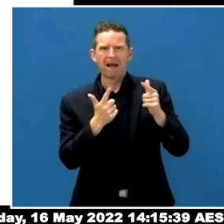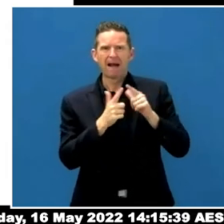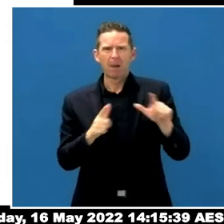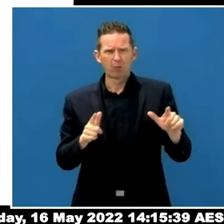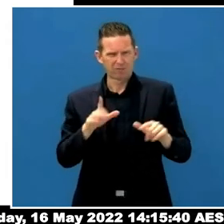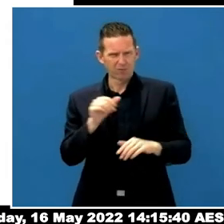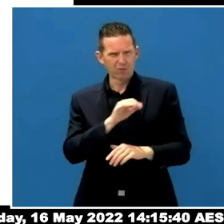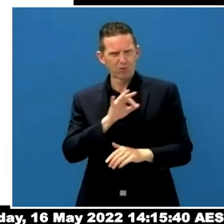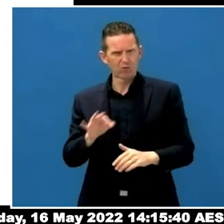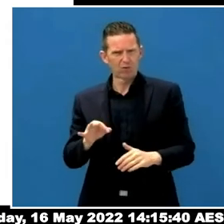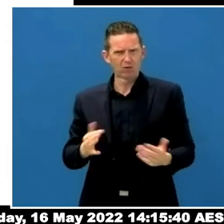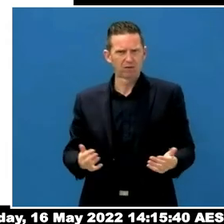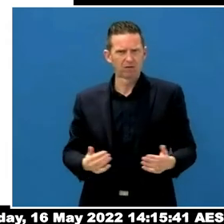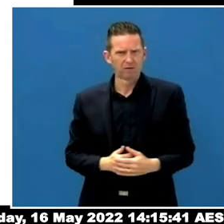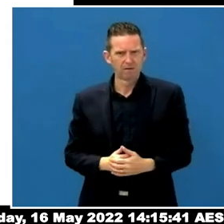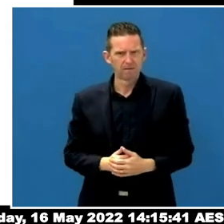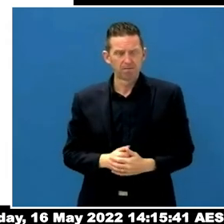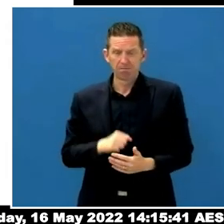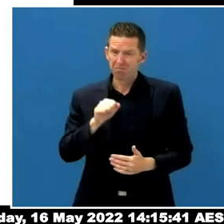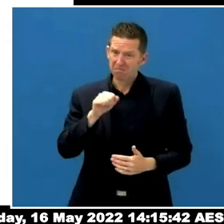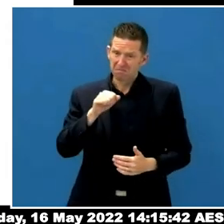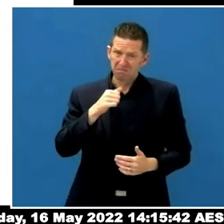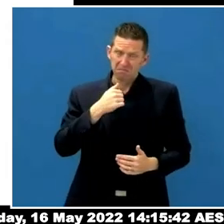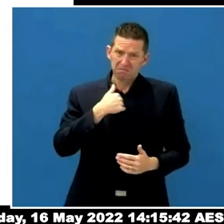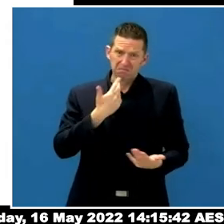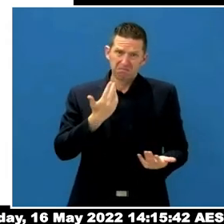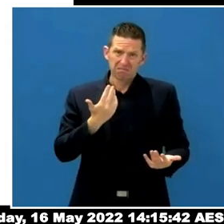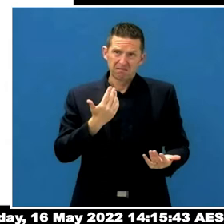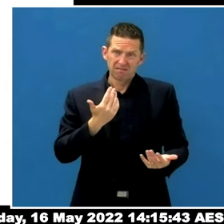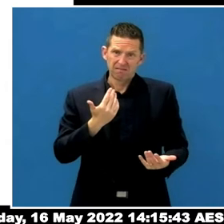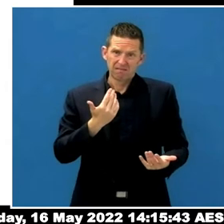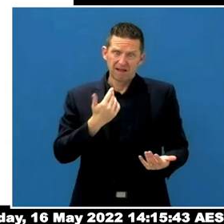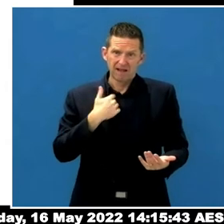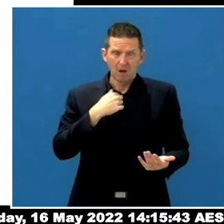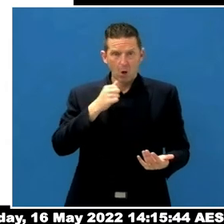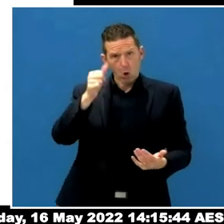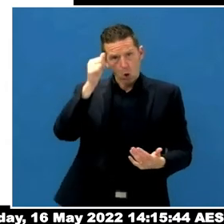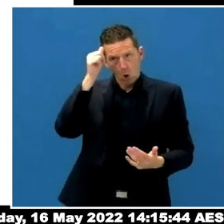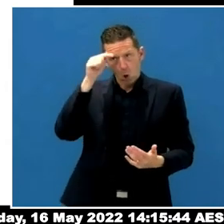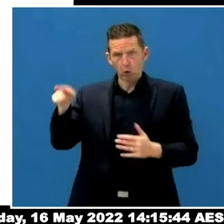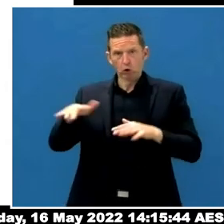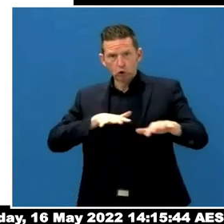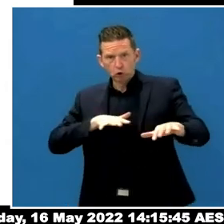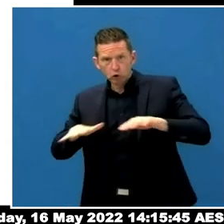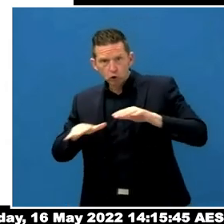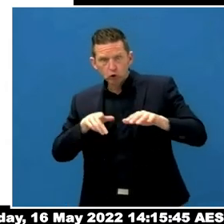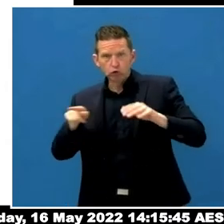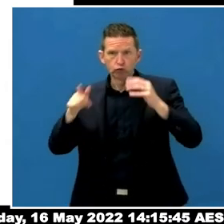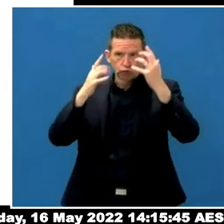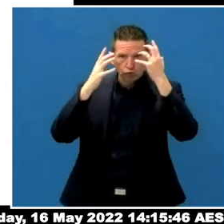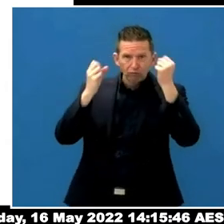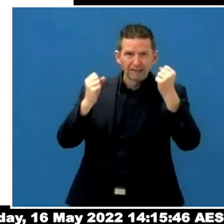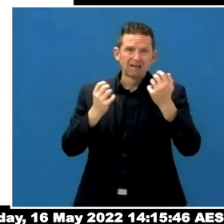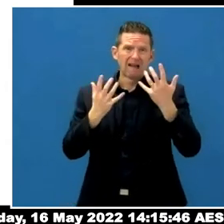understand that they had a big workload, and yes, I can understand stress of working with